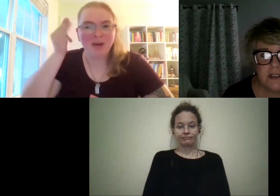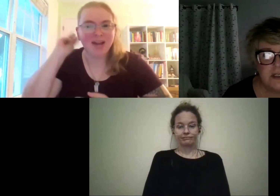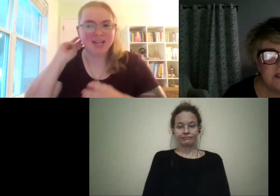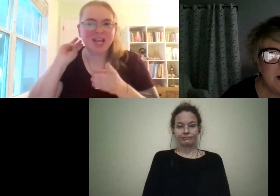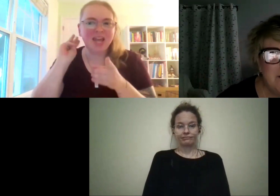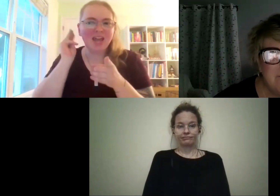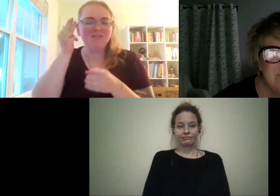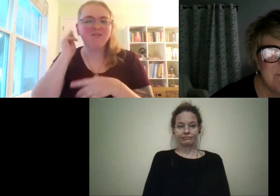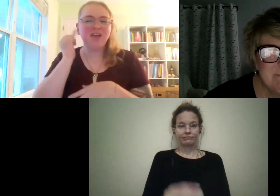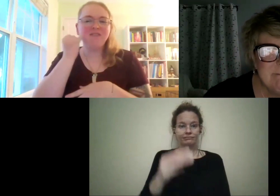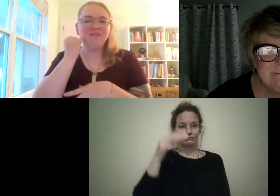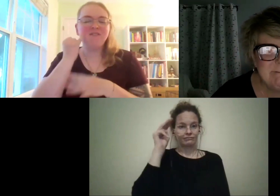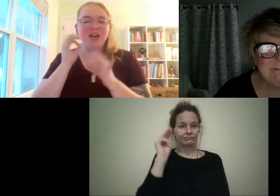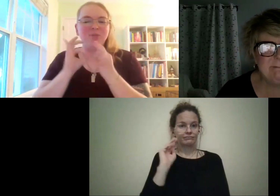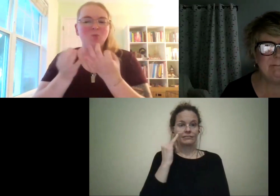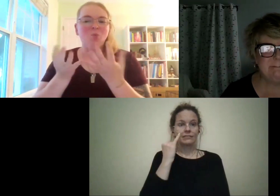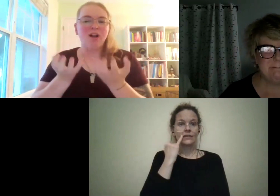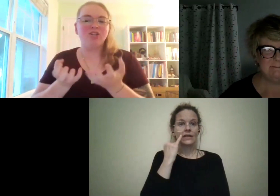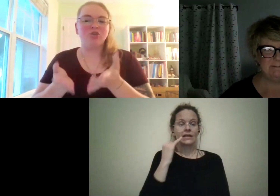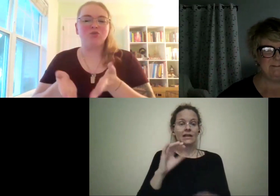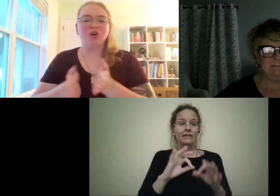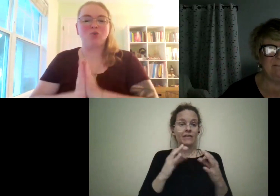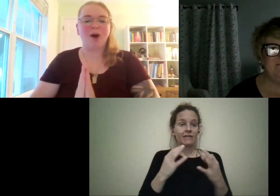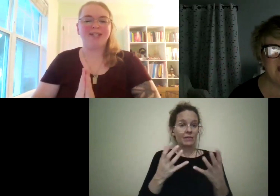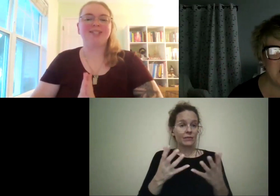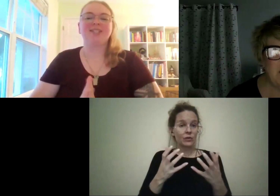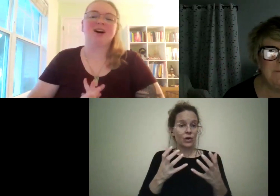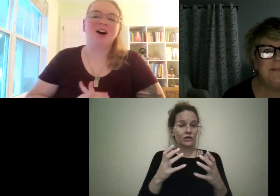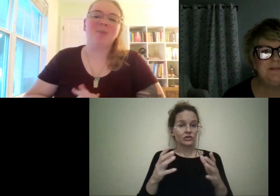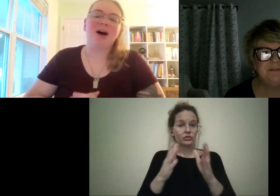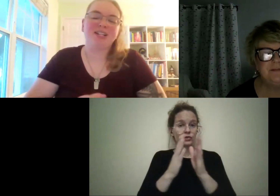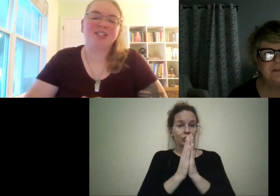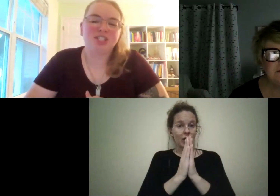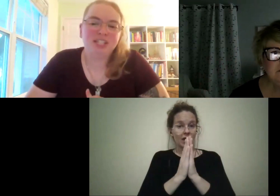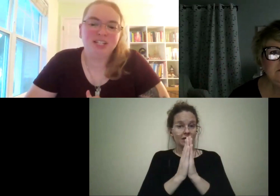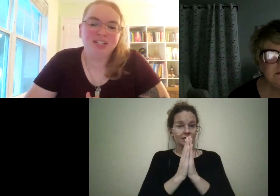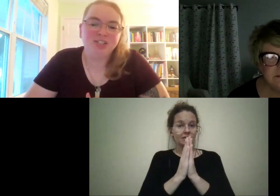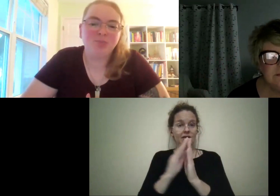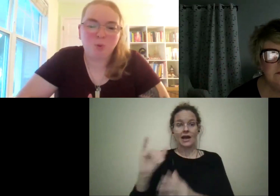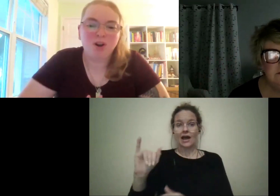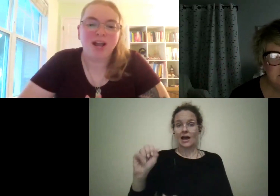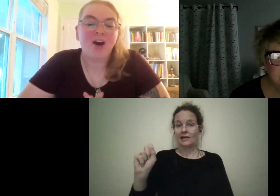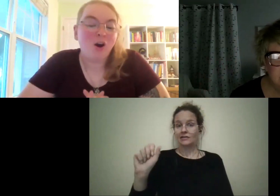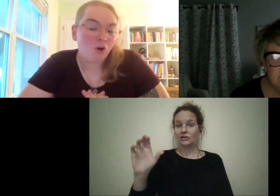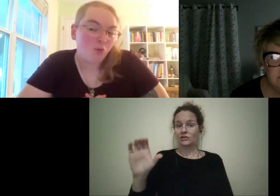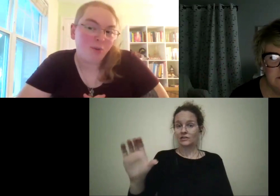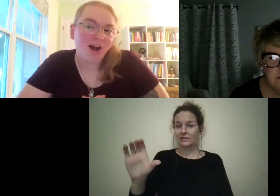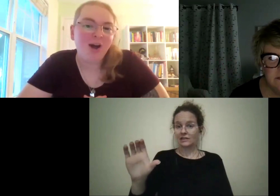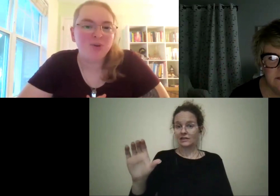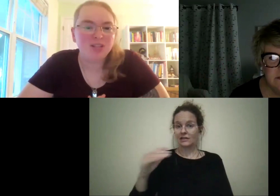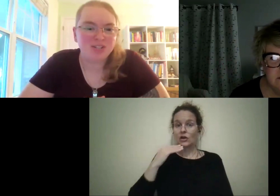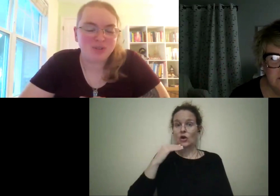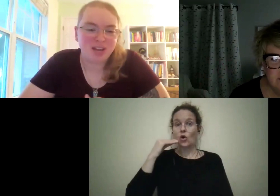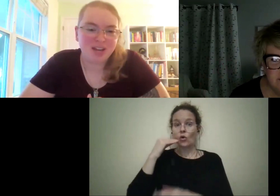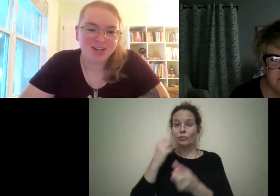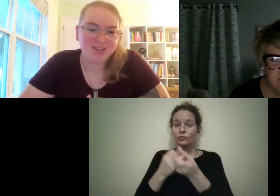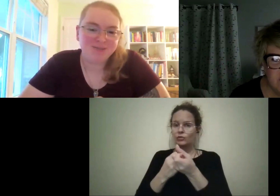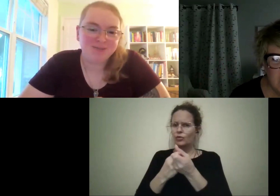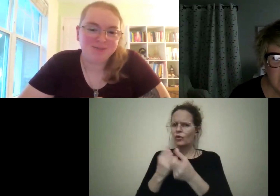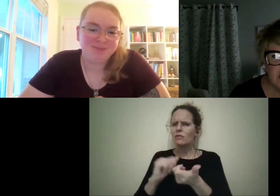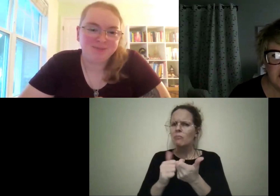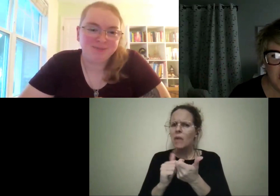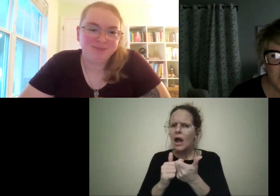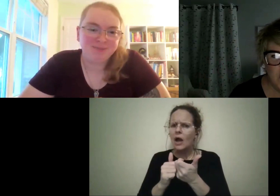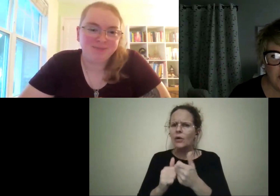This is Maddie, if a family wanted to request ISRC support at home, how would they do that?